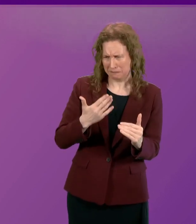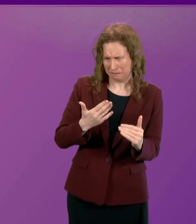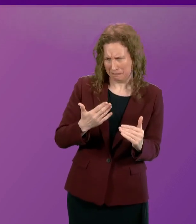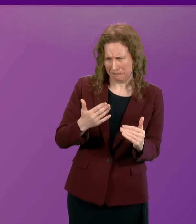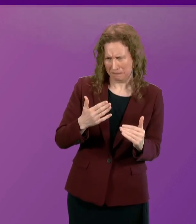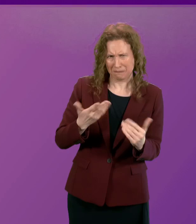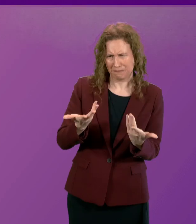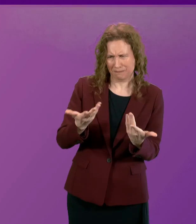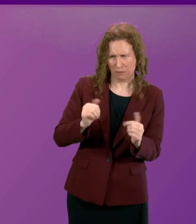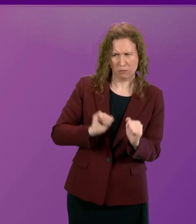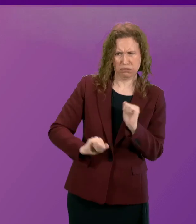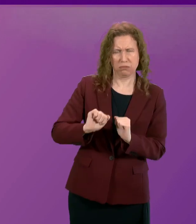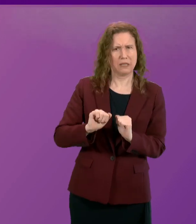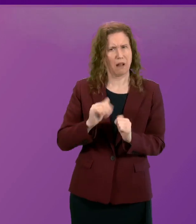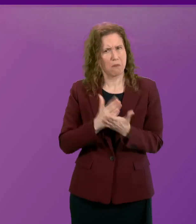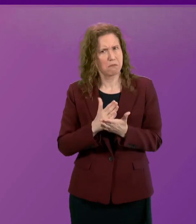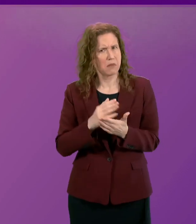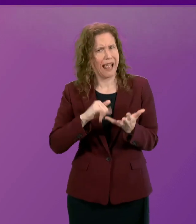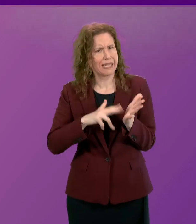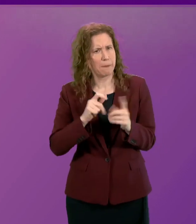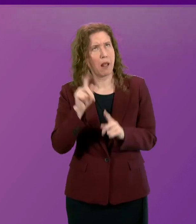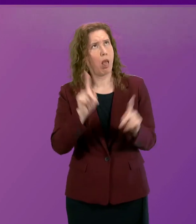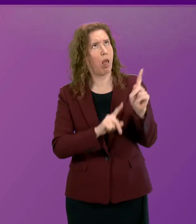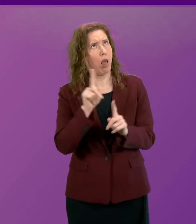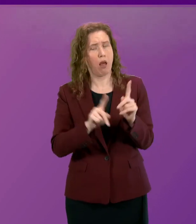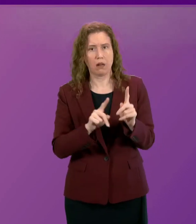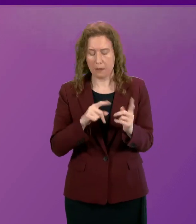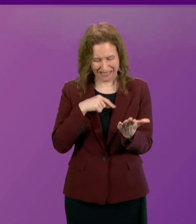denial. The SFC is saying it—it is in its report, which the First Minister should try to read.